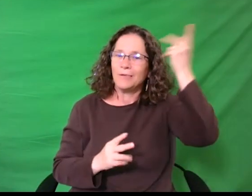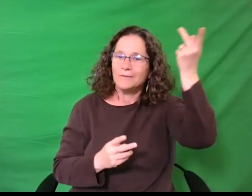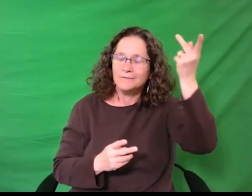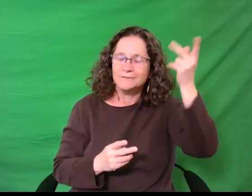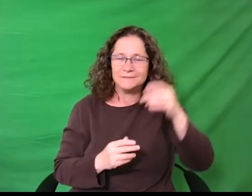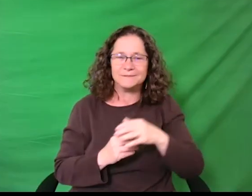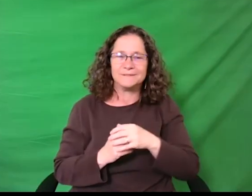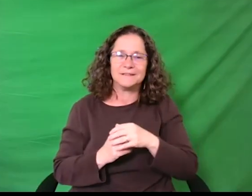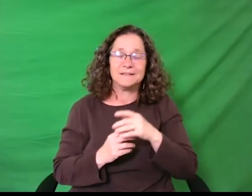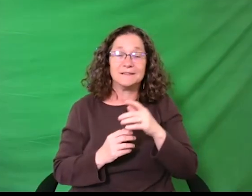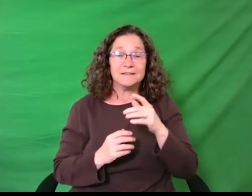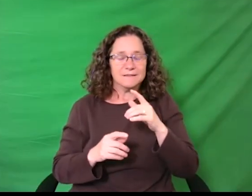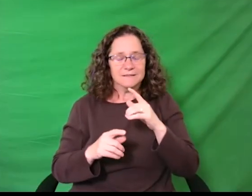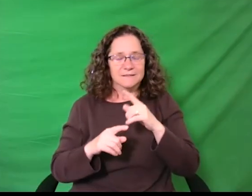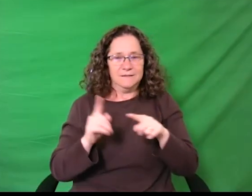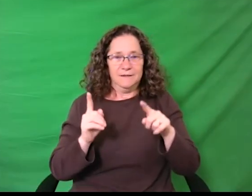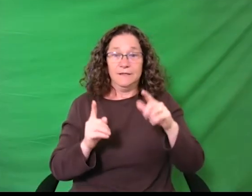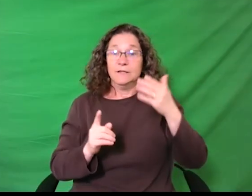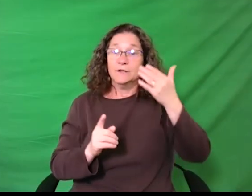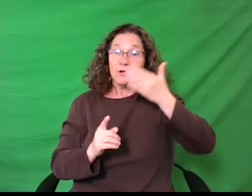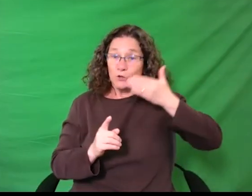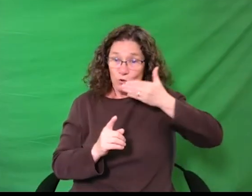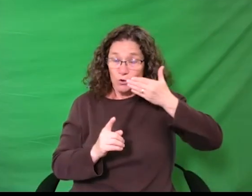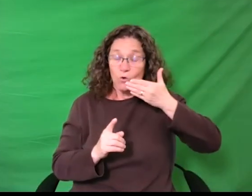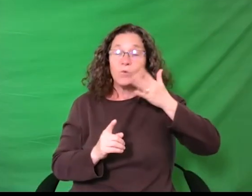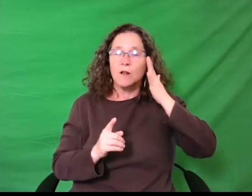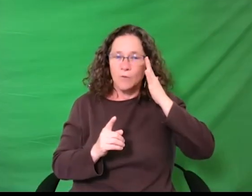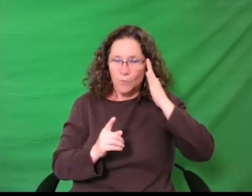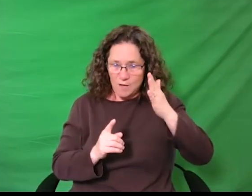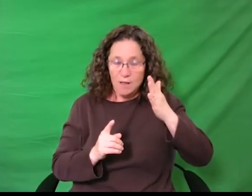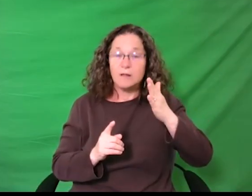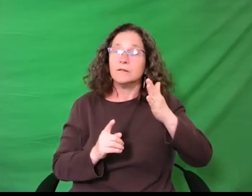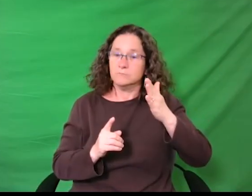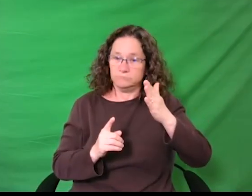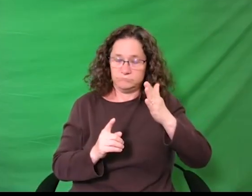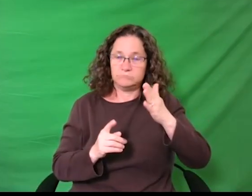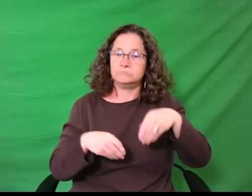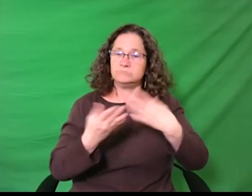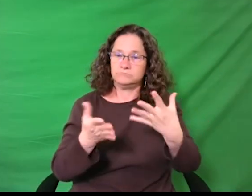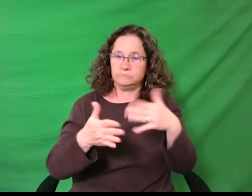But the queuing system gives you access to the target language before you even have--